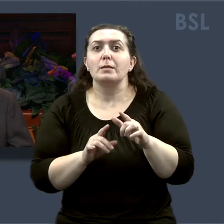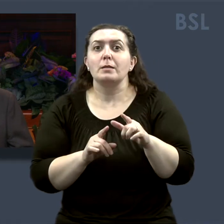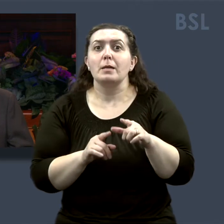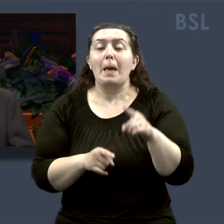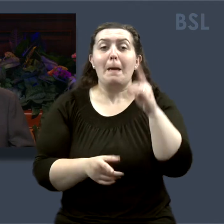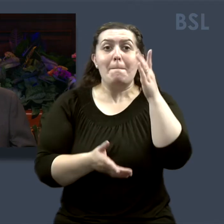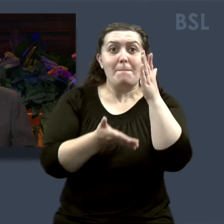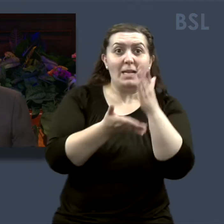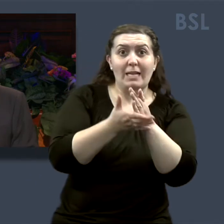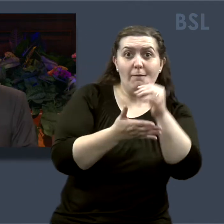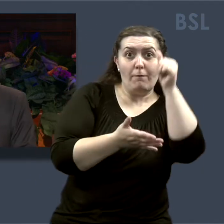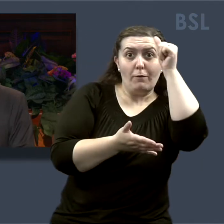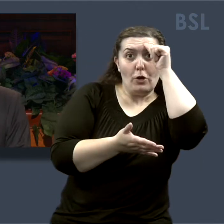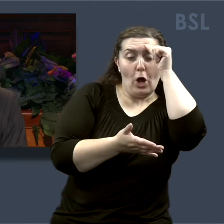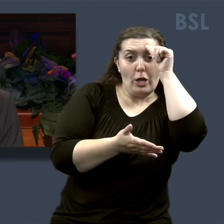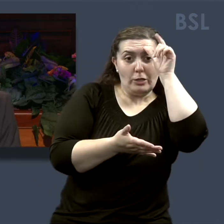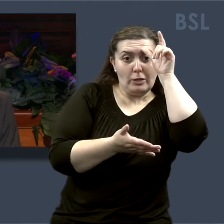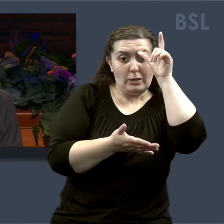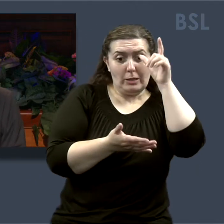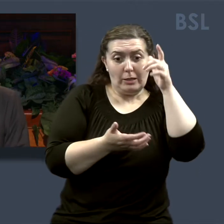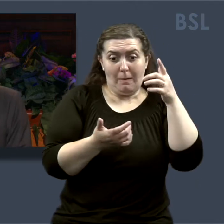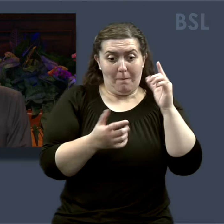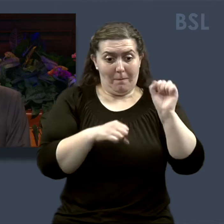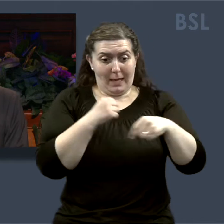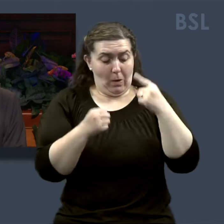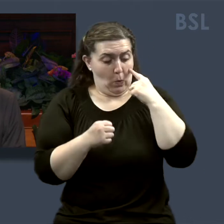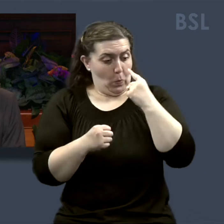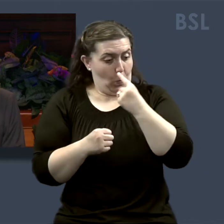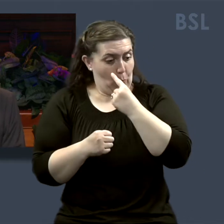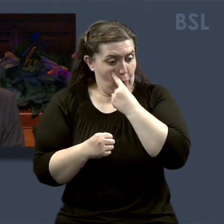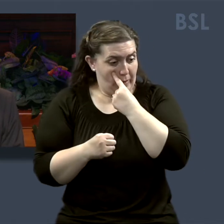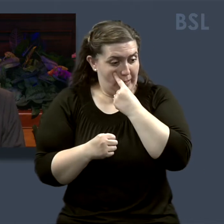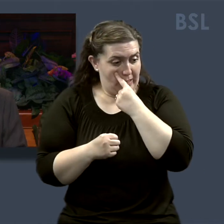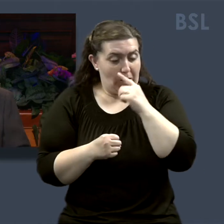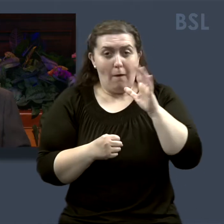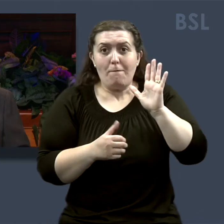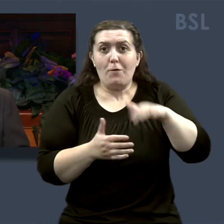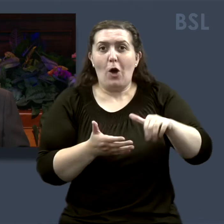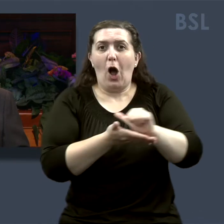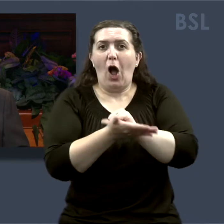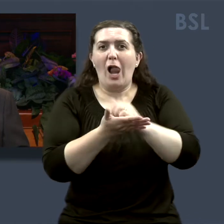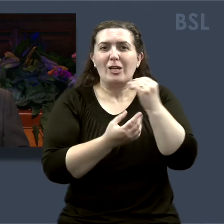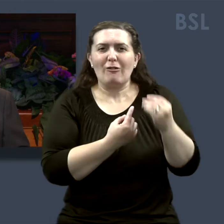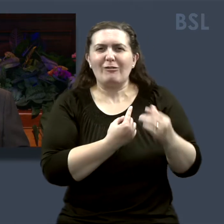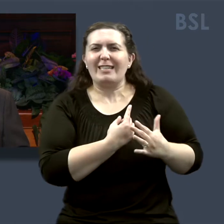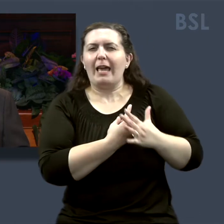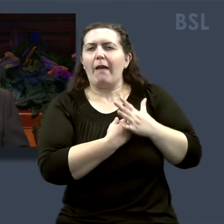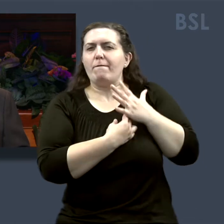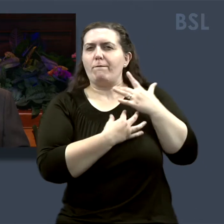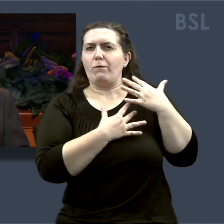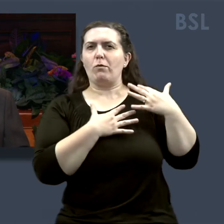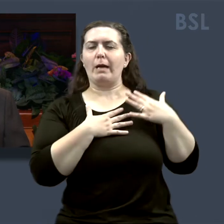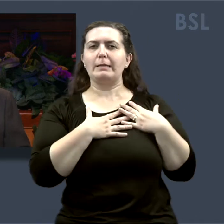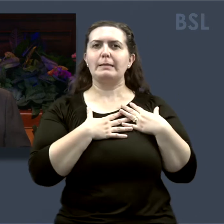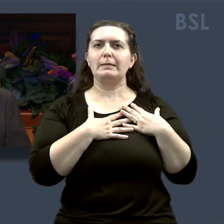It is your belief or knowledge of truth given as a spiritual witness through the influence of the Holy Ghost.